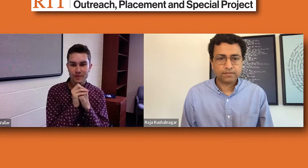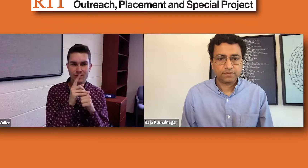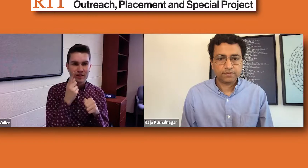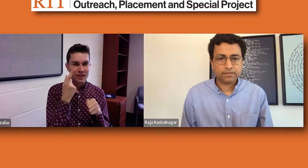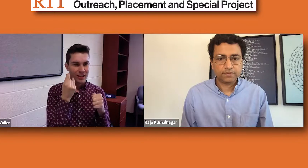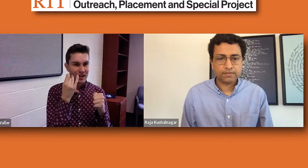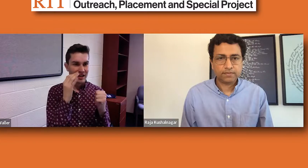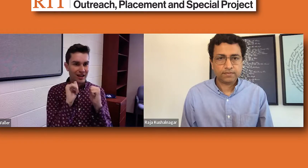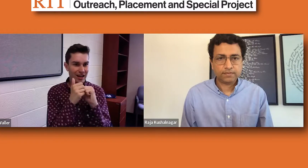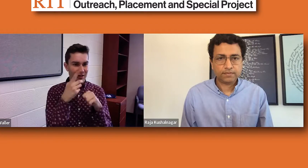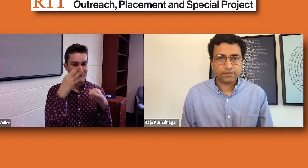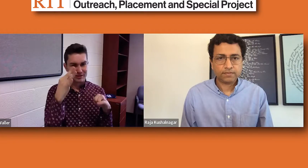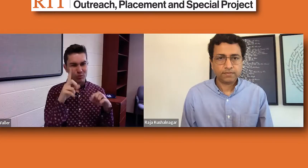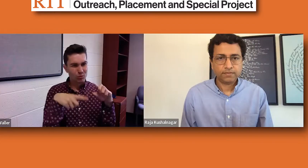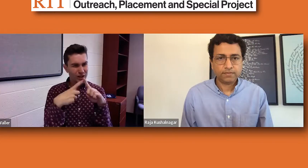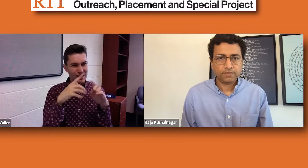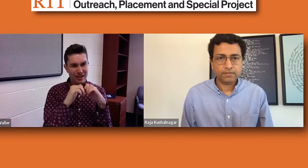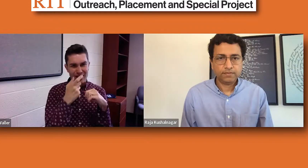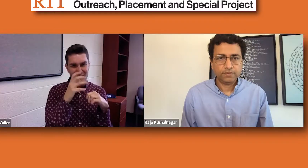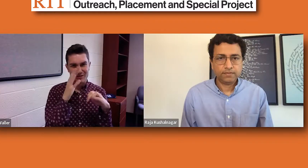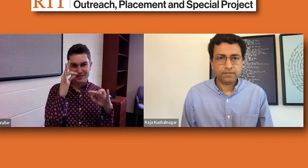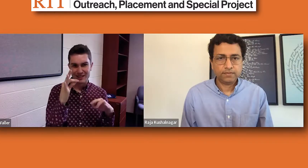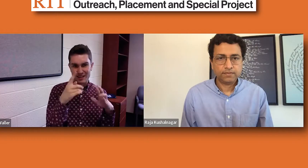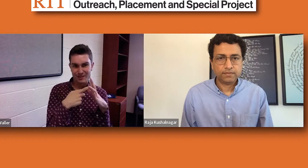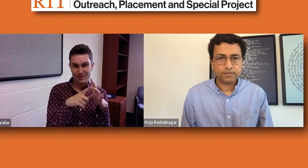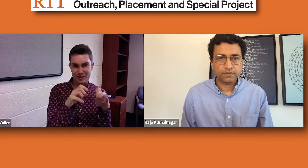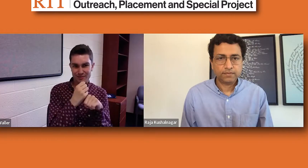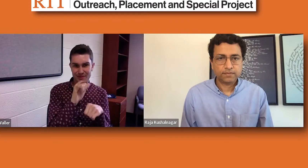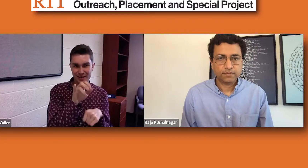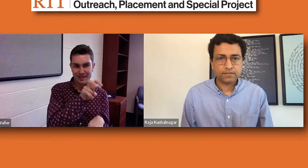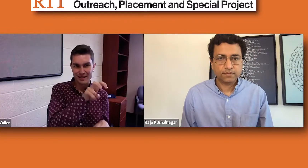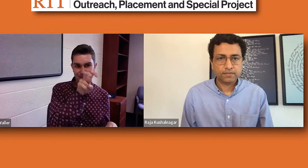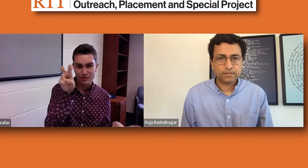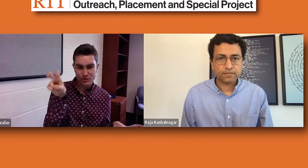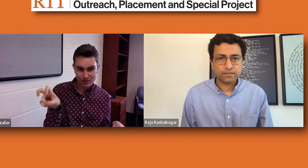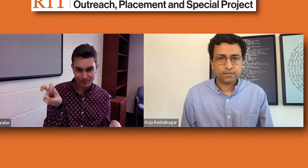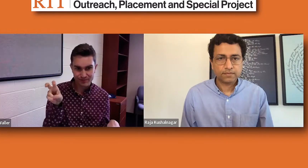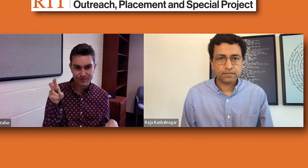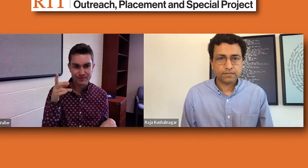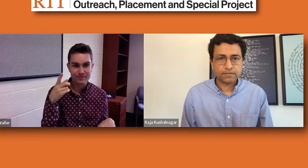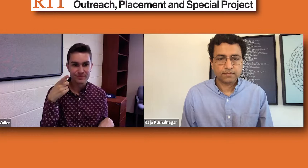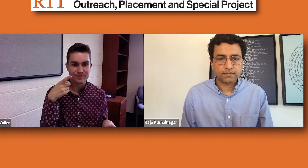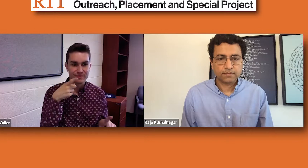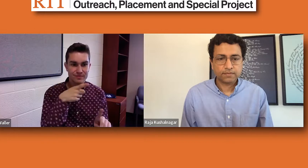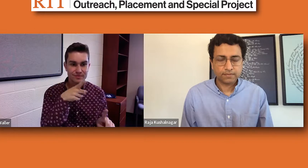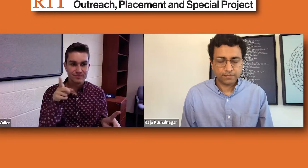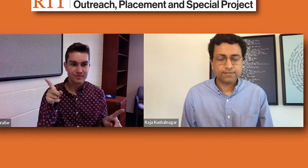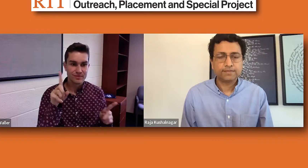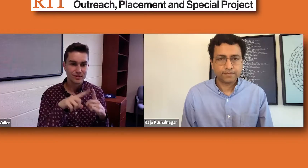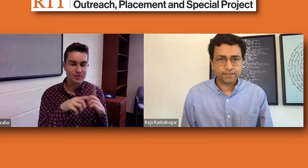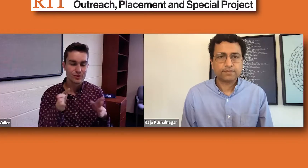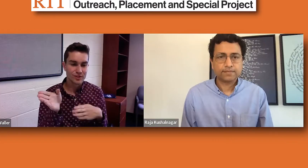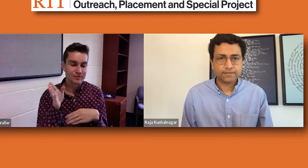we've shifted to including artificial intelligence. I guess I'm wondering how and why you started